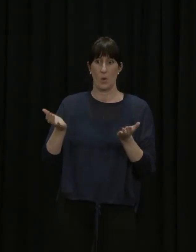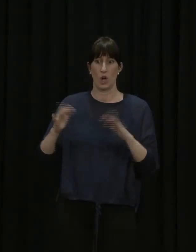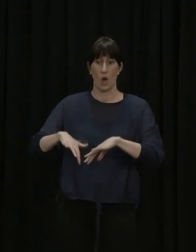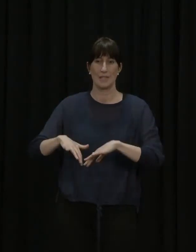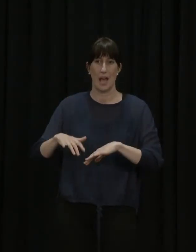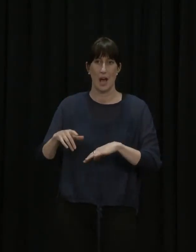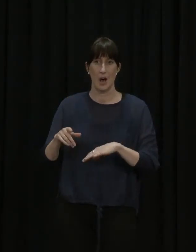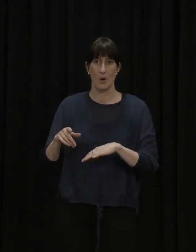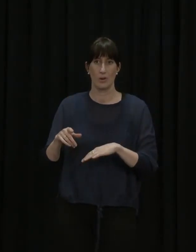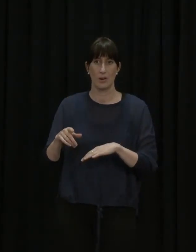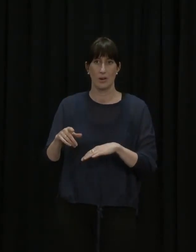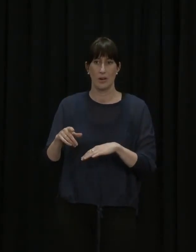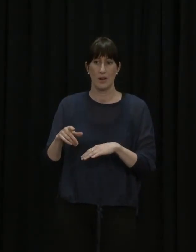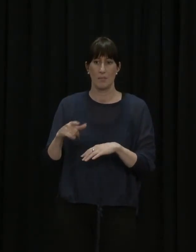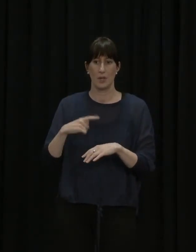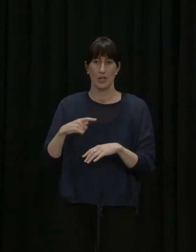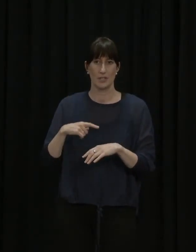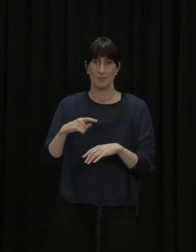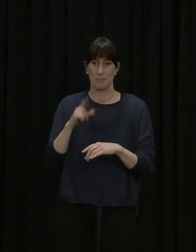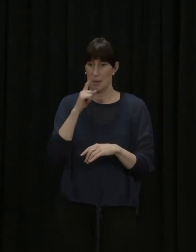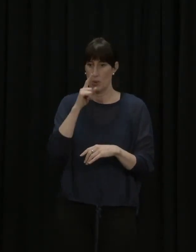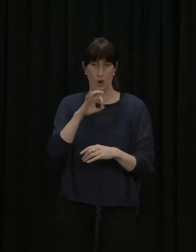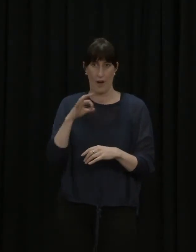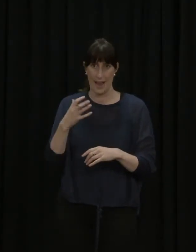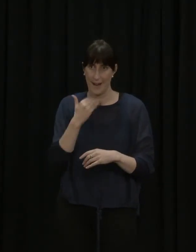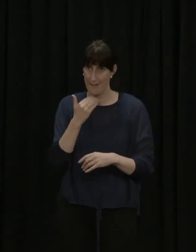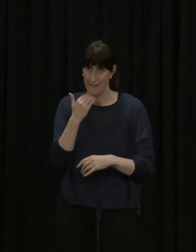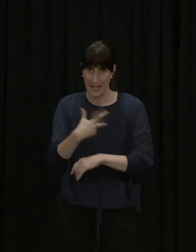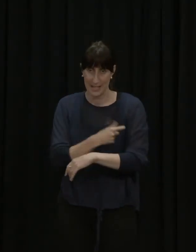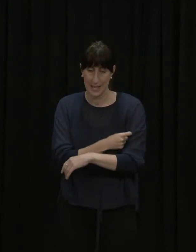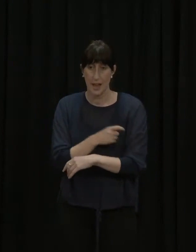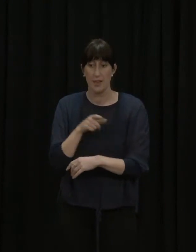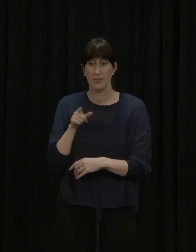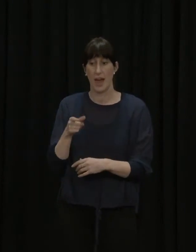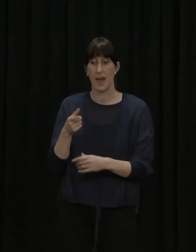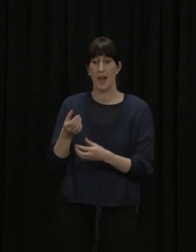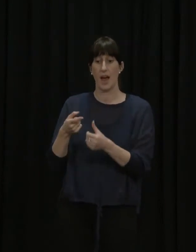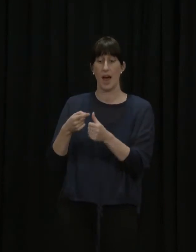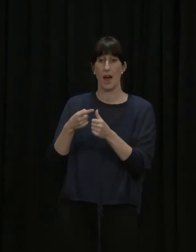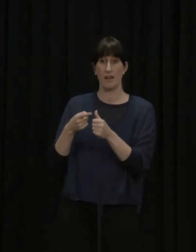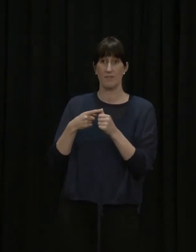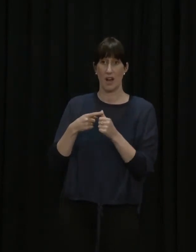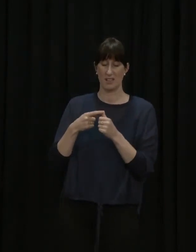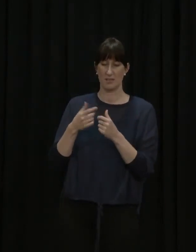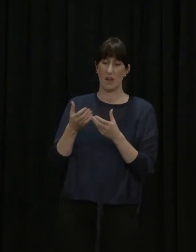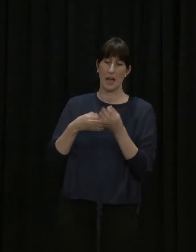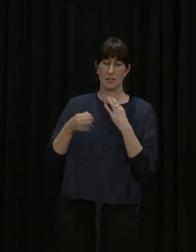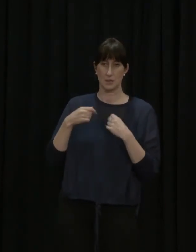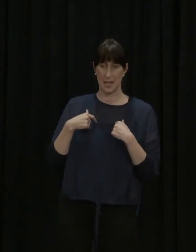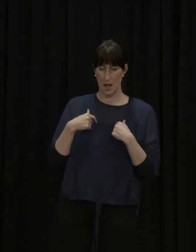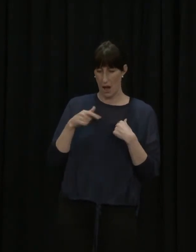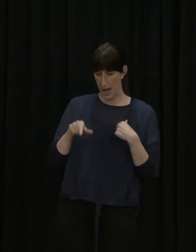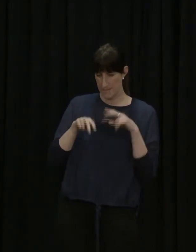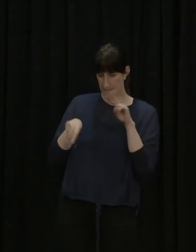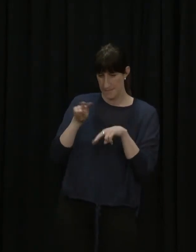example, where we were concerned that we can have some ports closing down is not enough people got vaccinated, an exception process was put in place there.